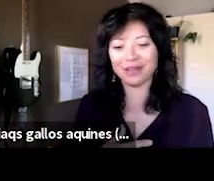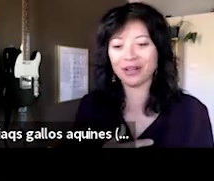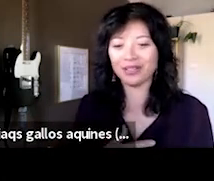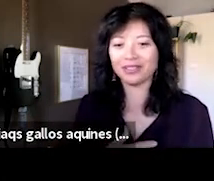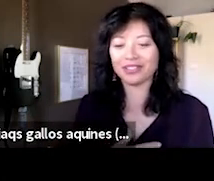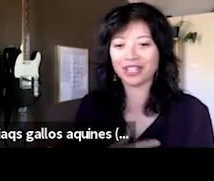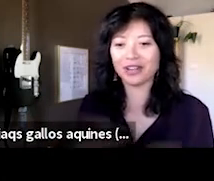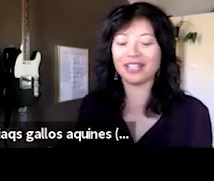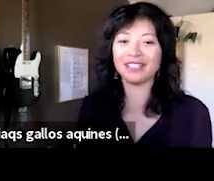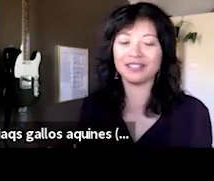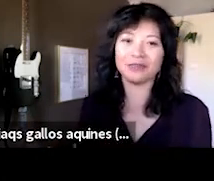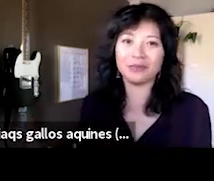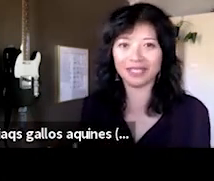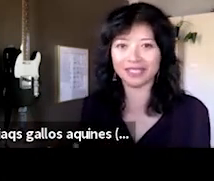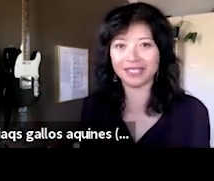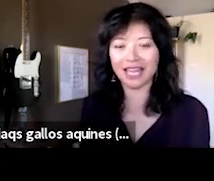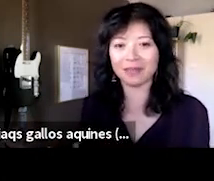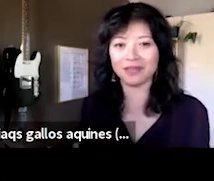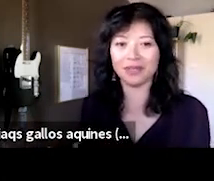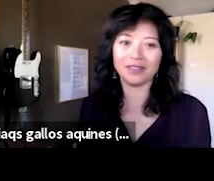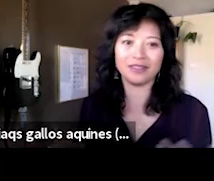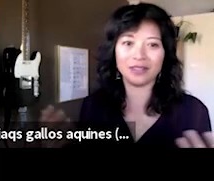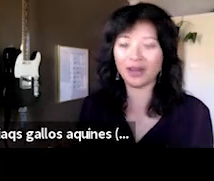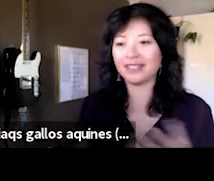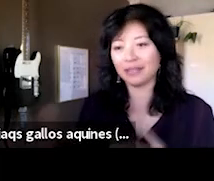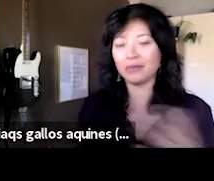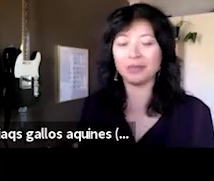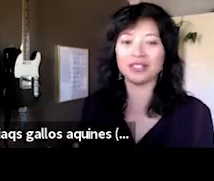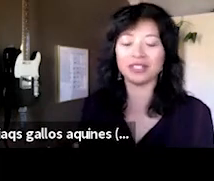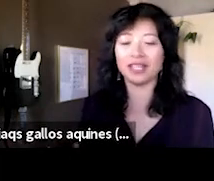all shared ideas of what we'd like to see happen with the grants that we would be pitching.